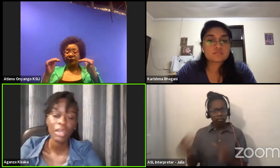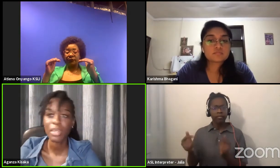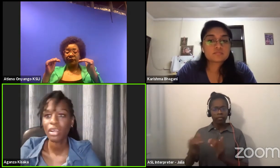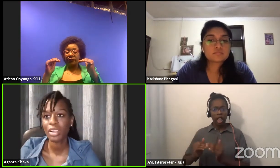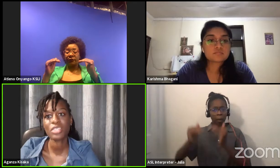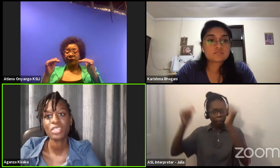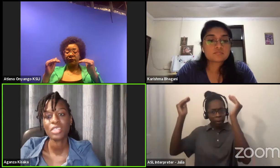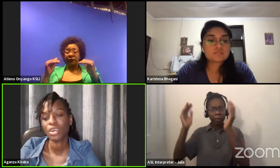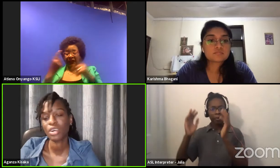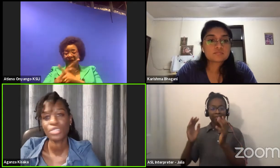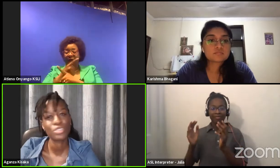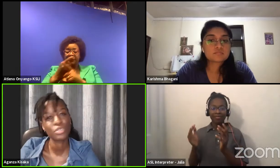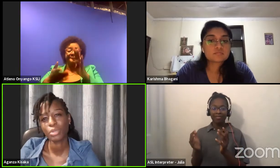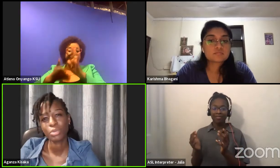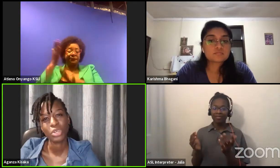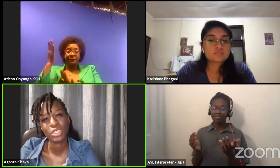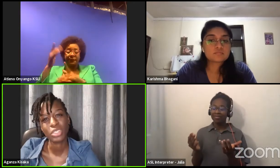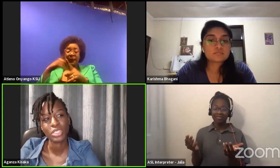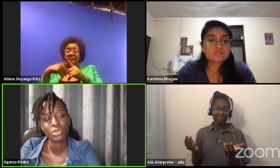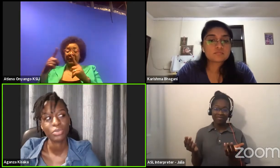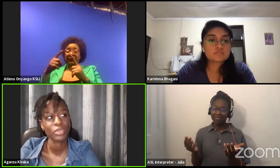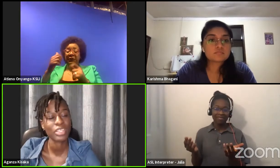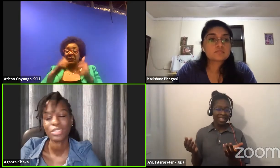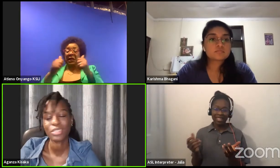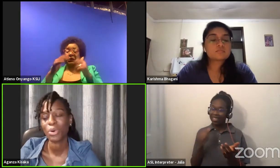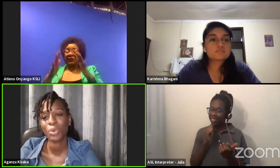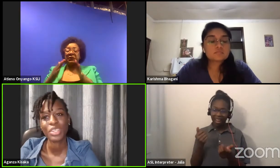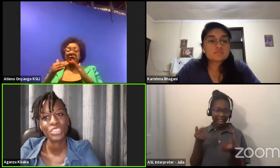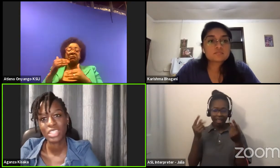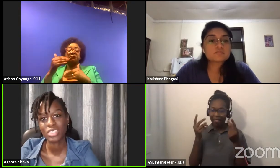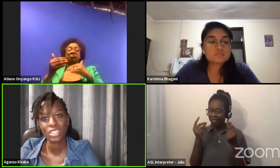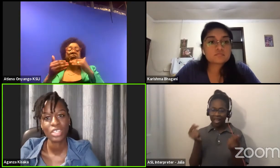but art is a continual process, it's always changing,